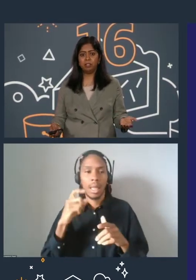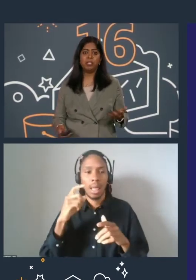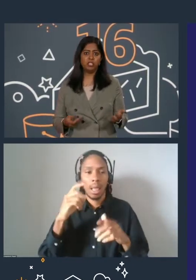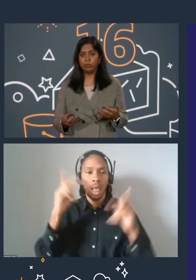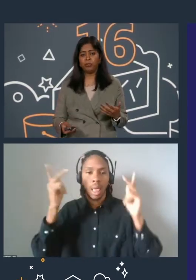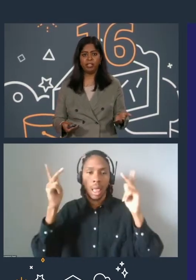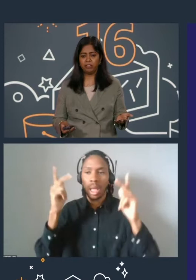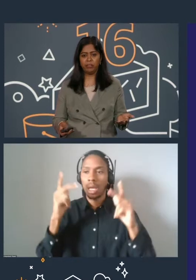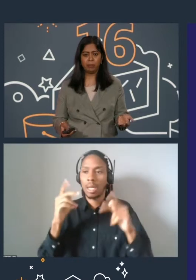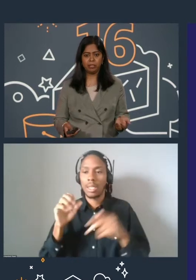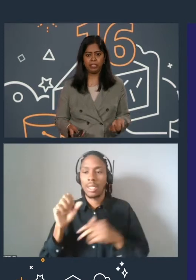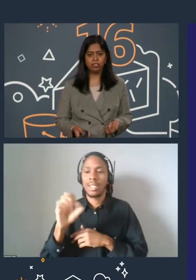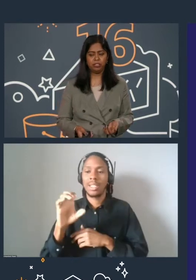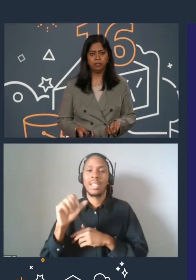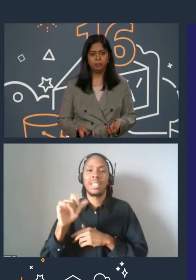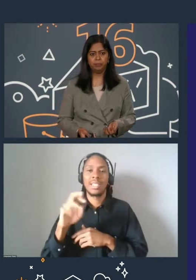especially when writing their application.